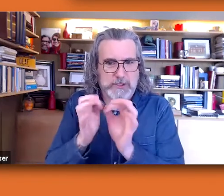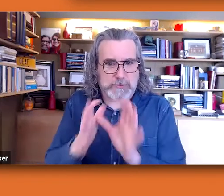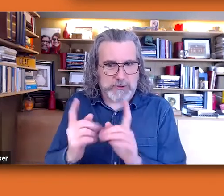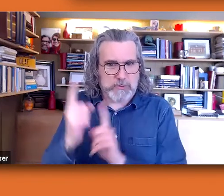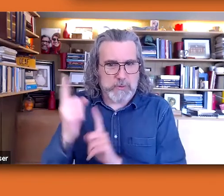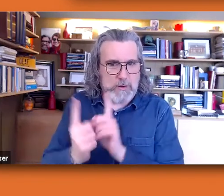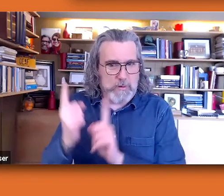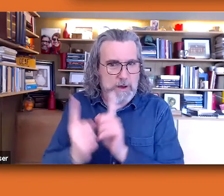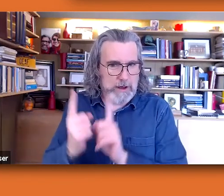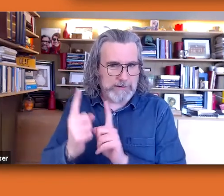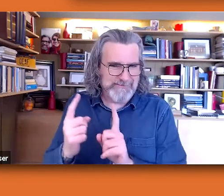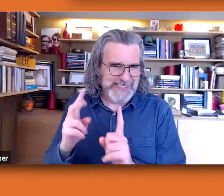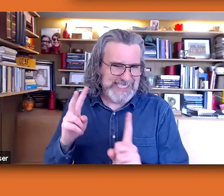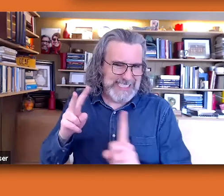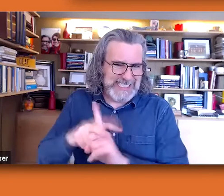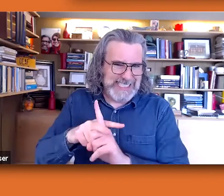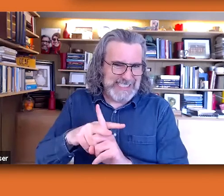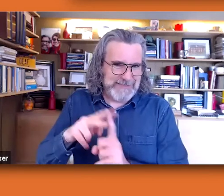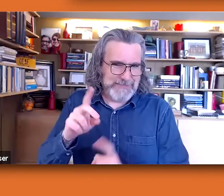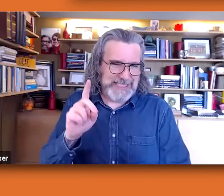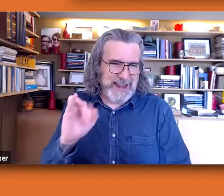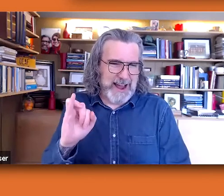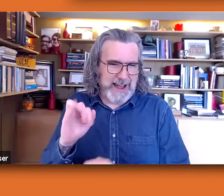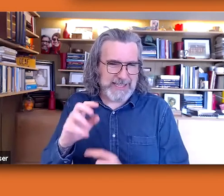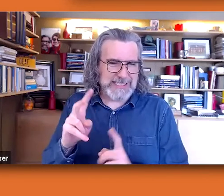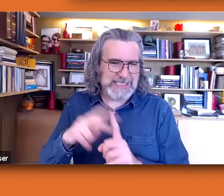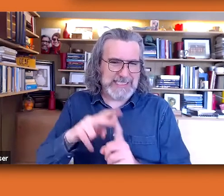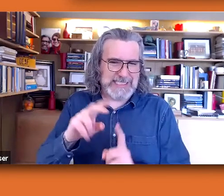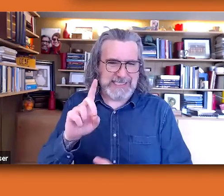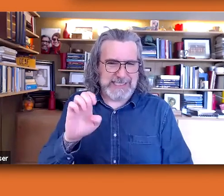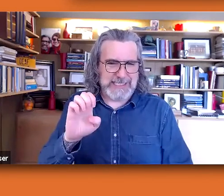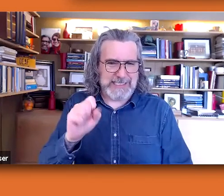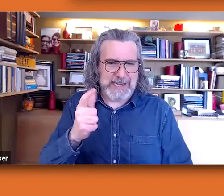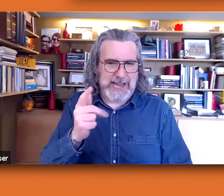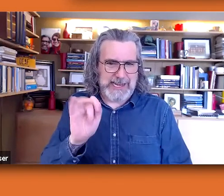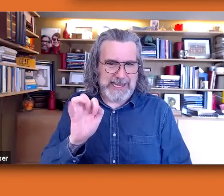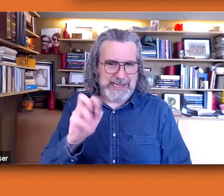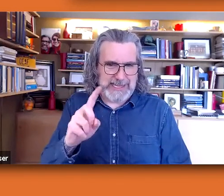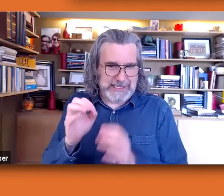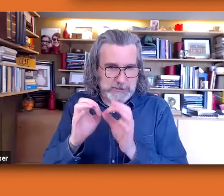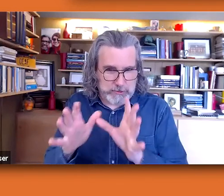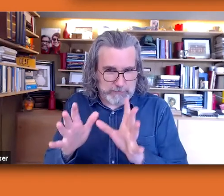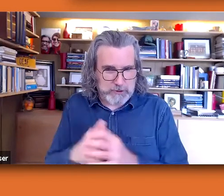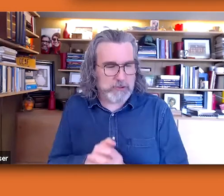Um, and then later, we did, um, a book chapter